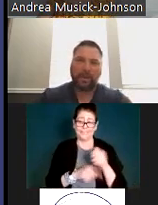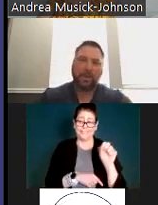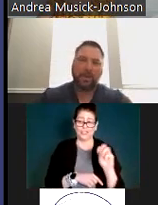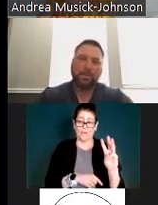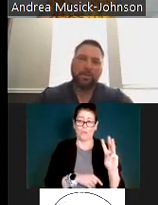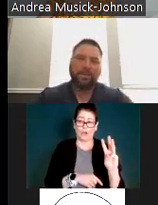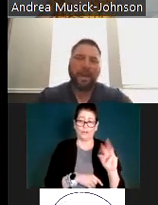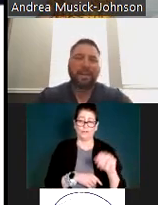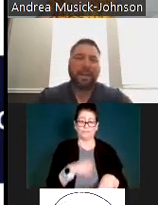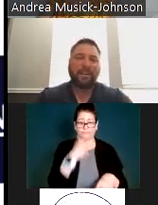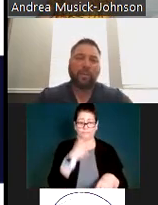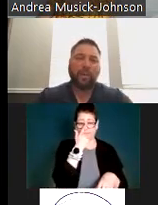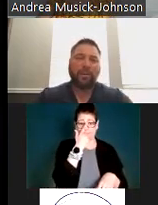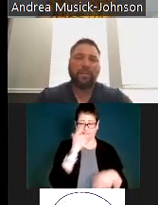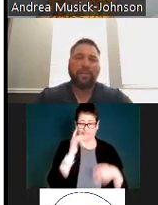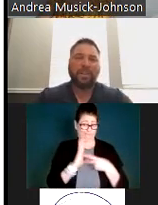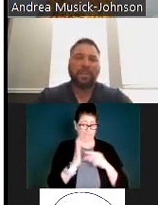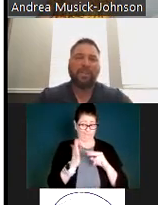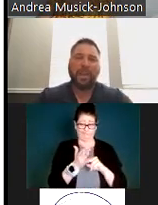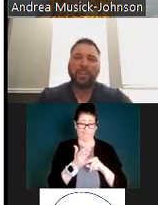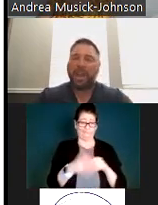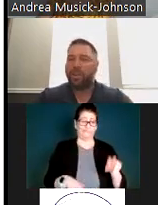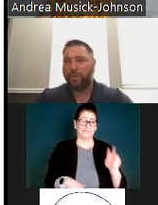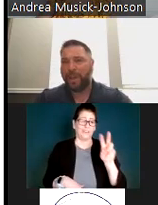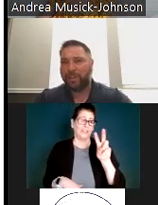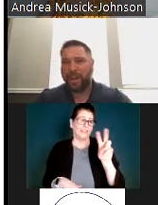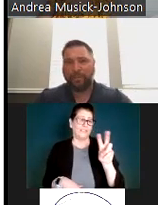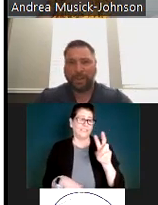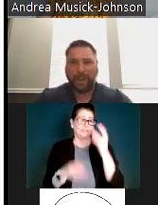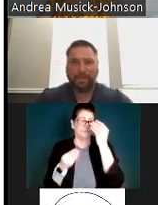But VINE stands for Victim Information and Notification Every day.